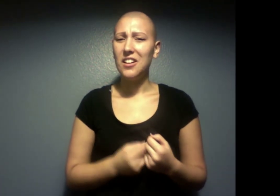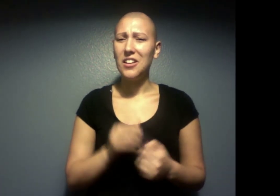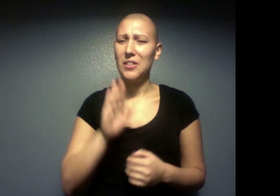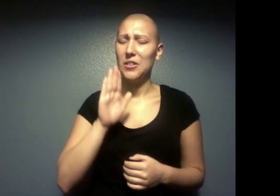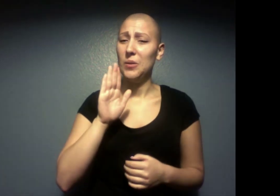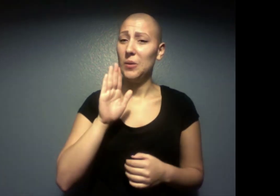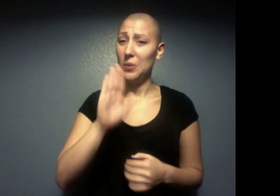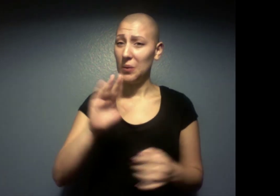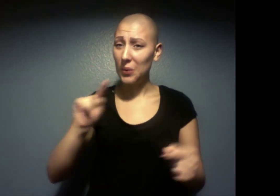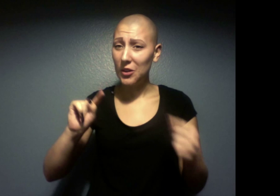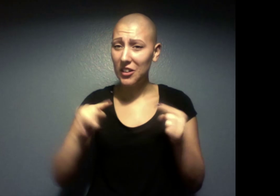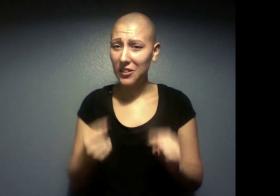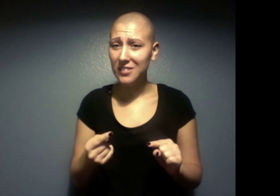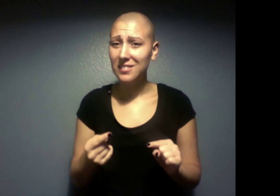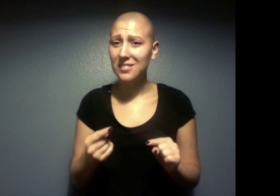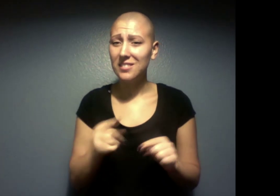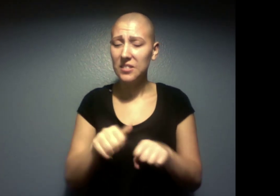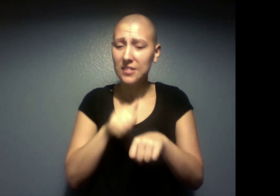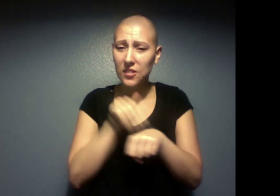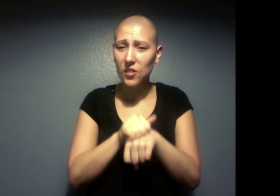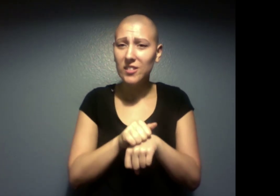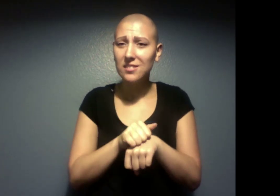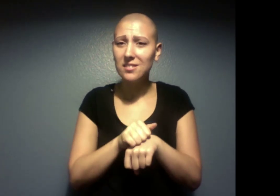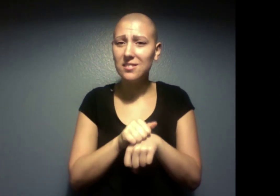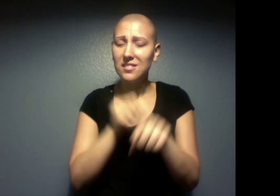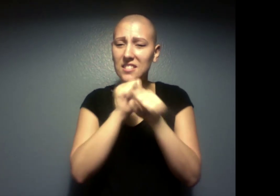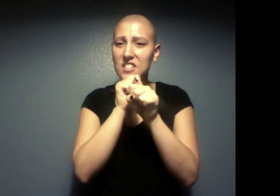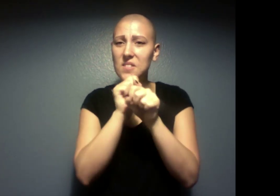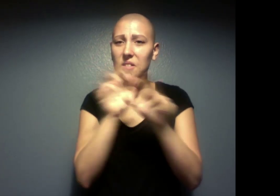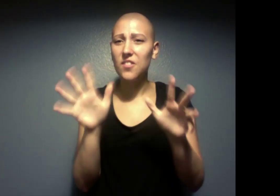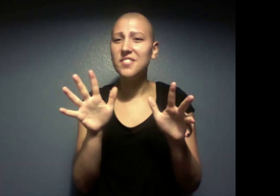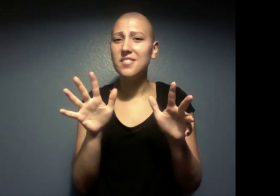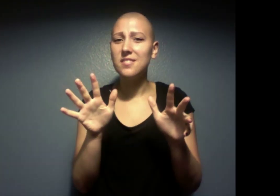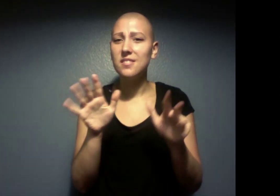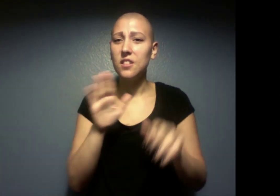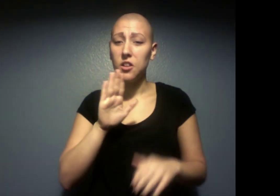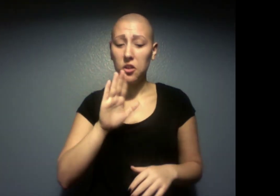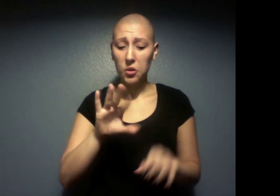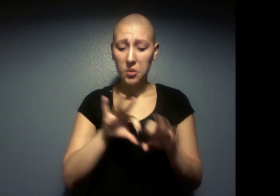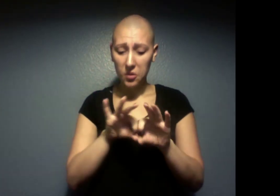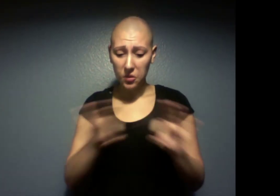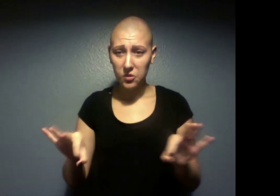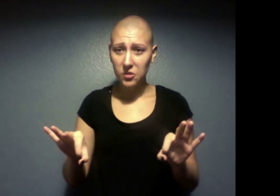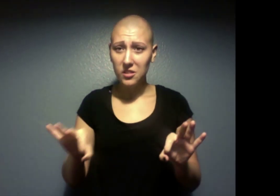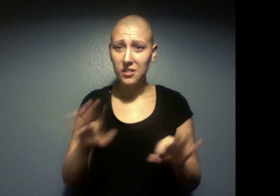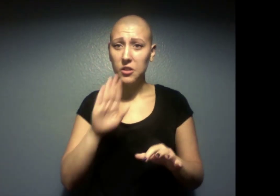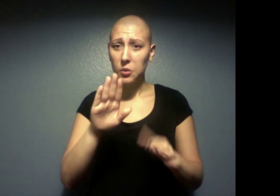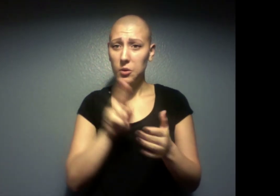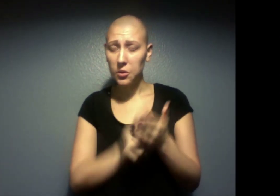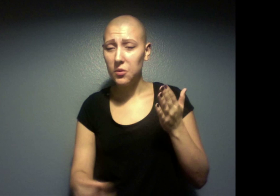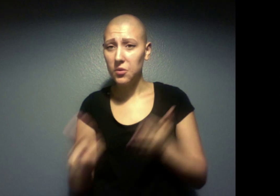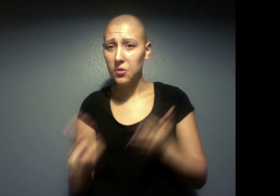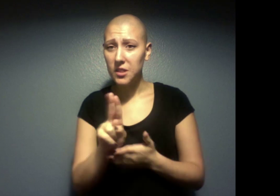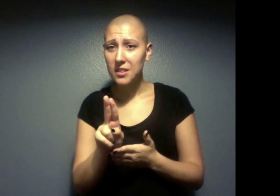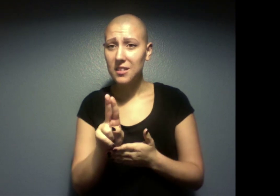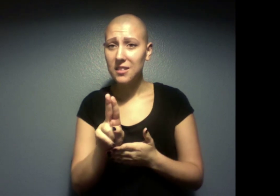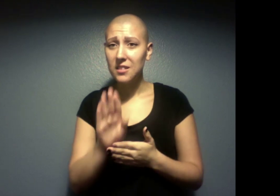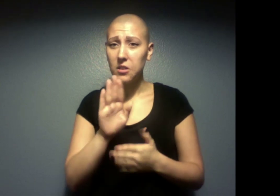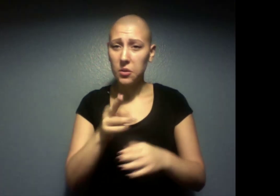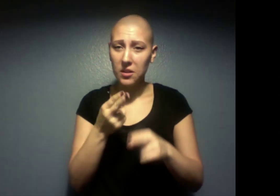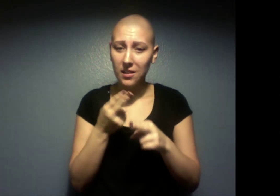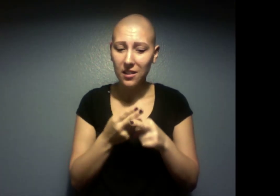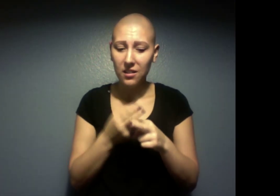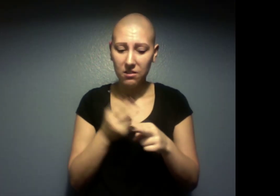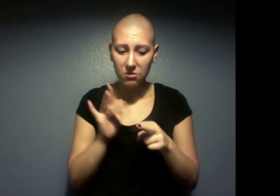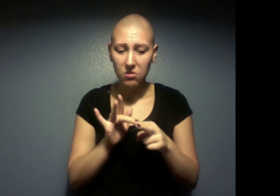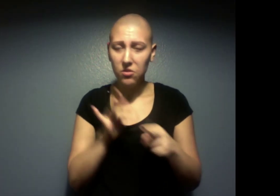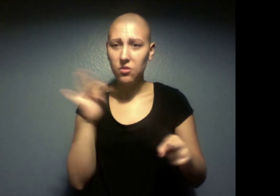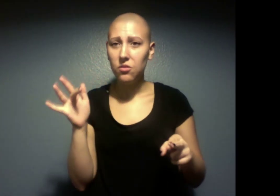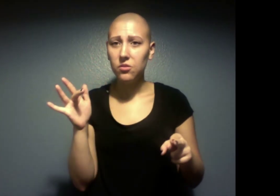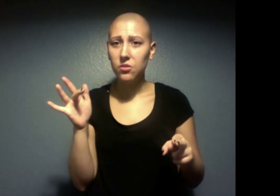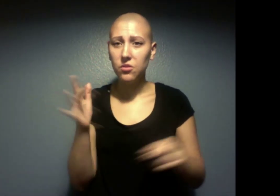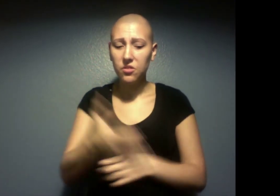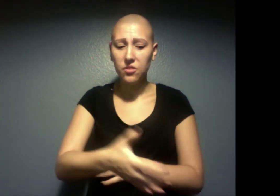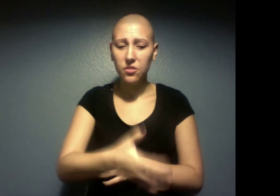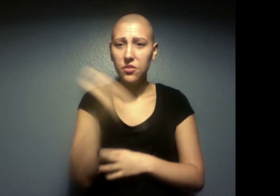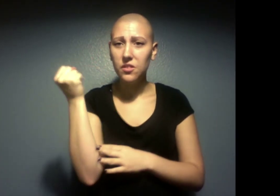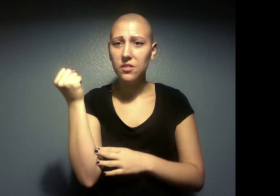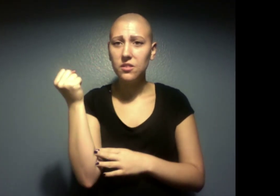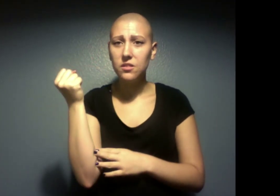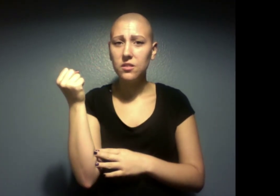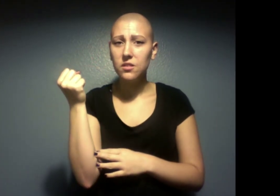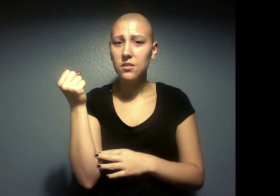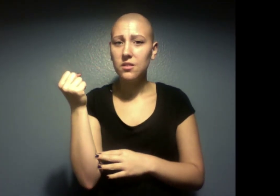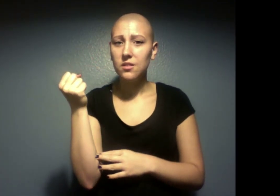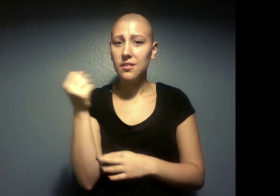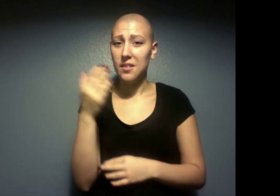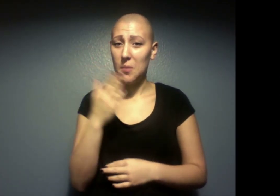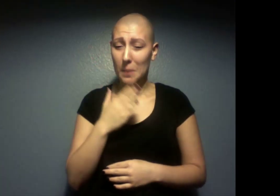Your damage was concrete; stripped of titles, degrees, enrollment.